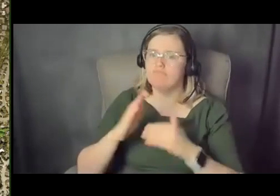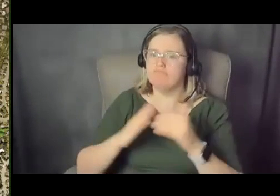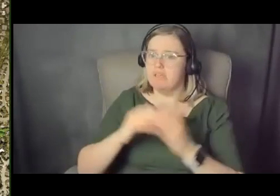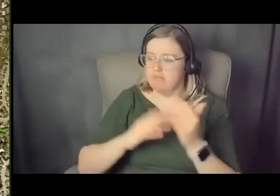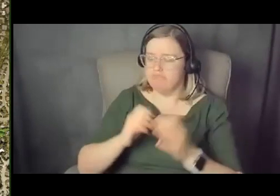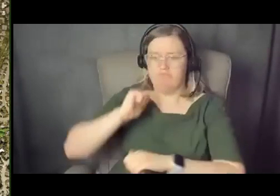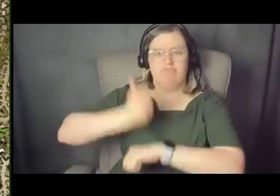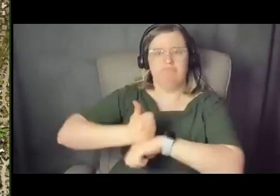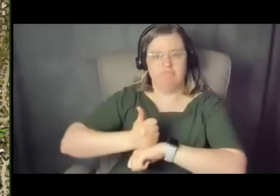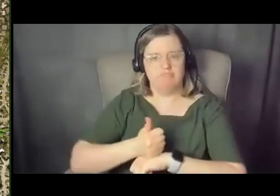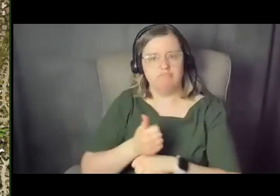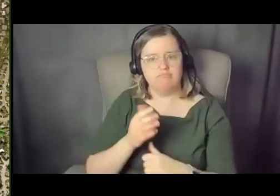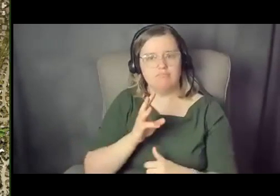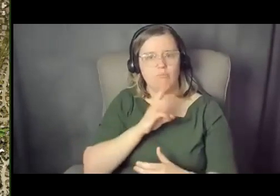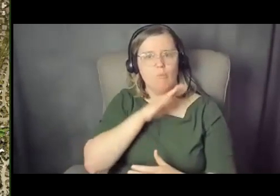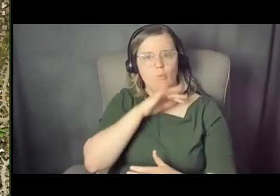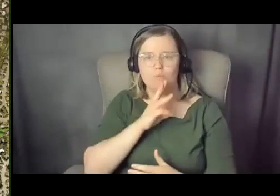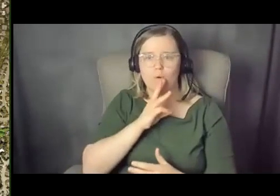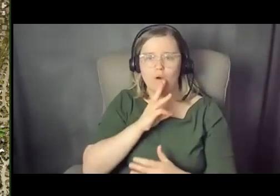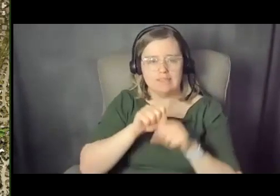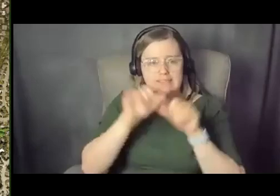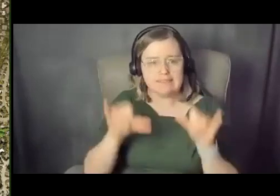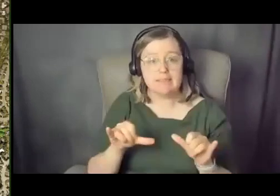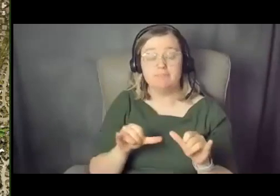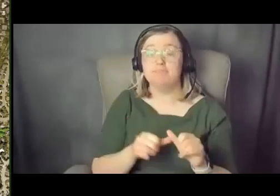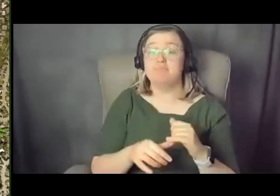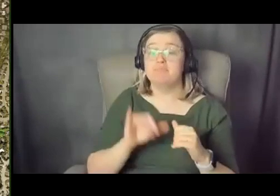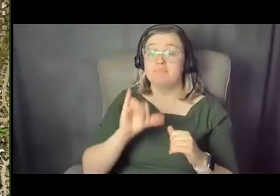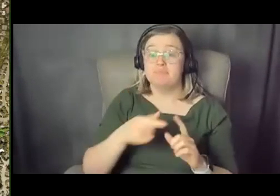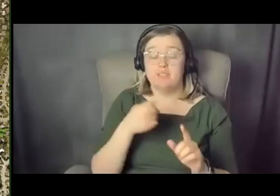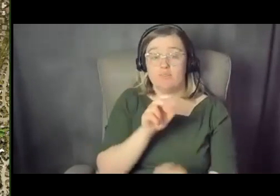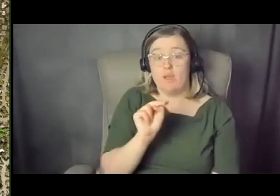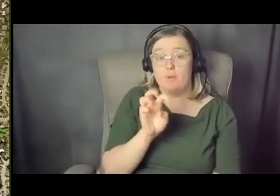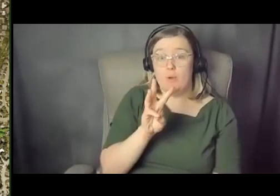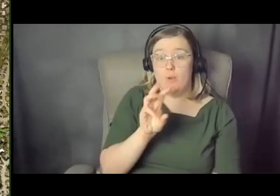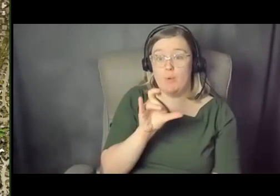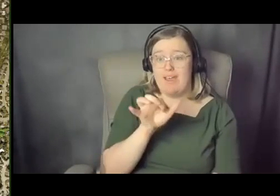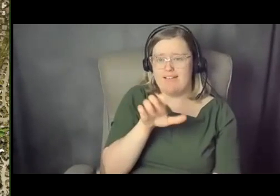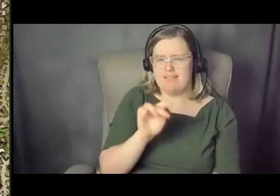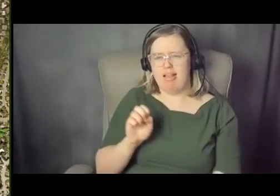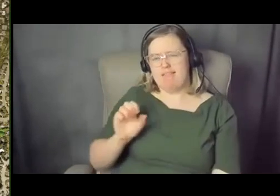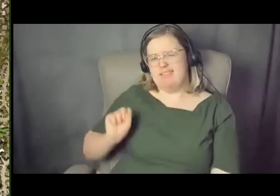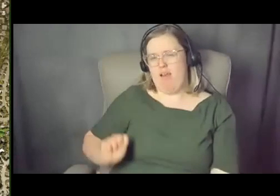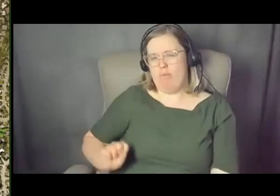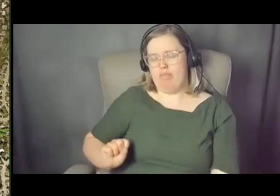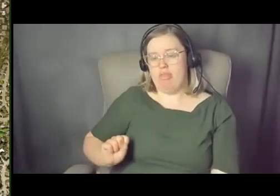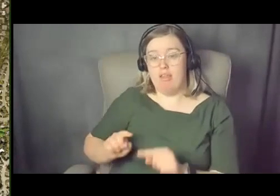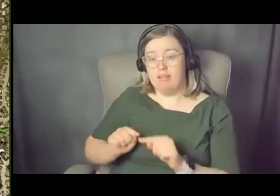The Coal Creek trunk pipe runs all the way from new castle, which is south of this figure here, up all the way to -- this